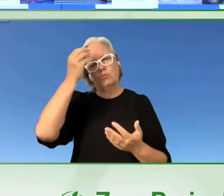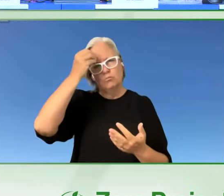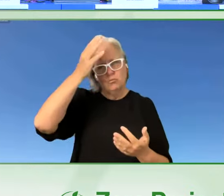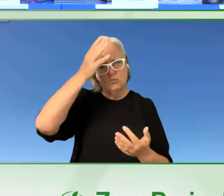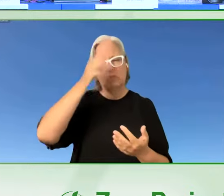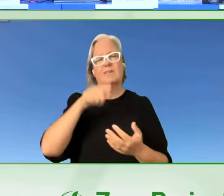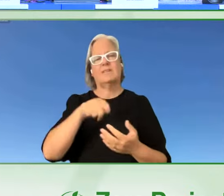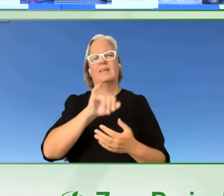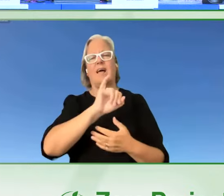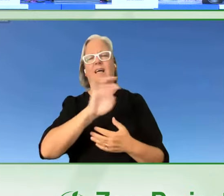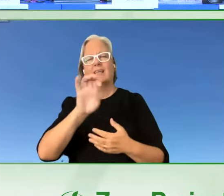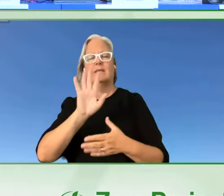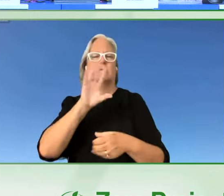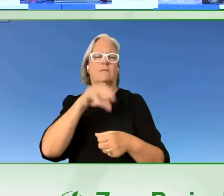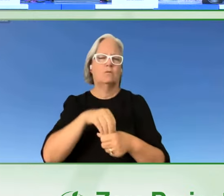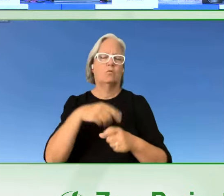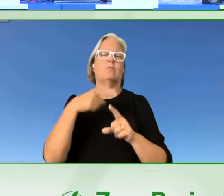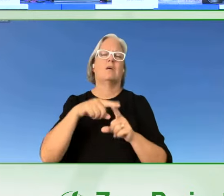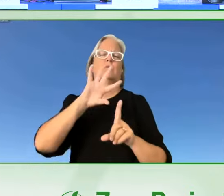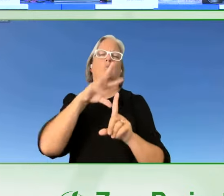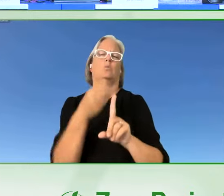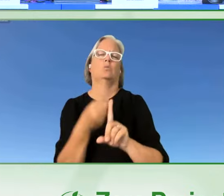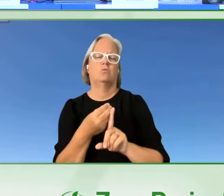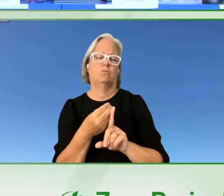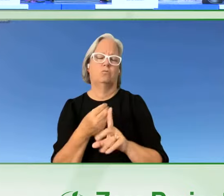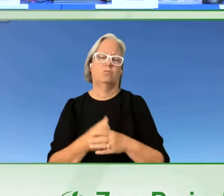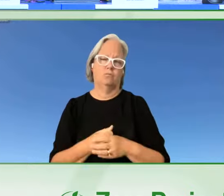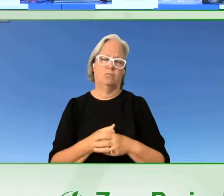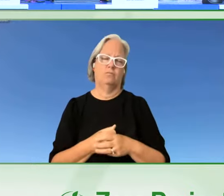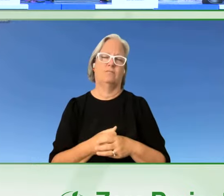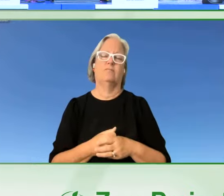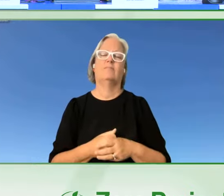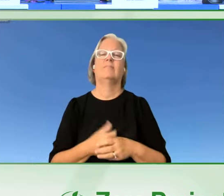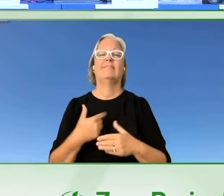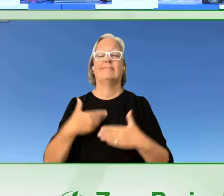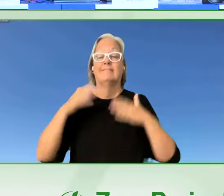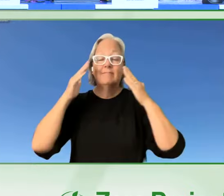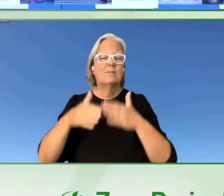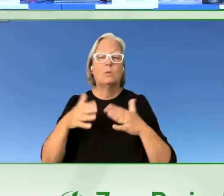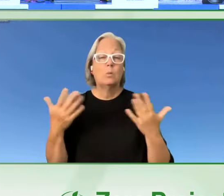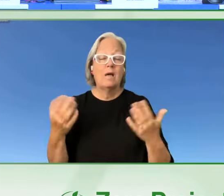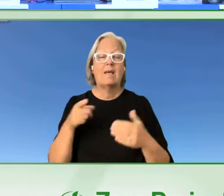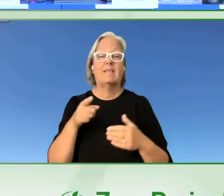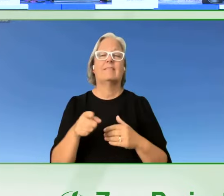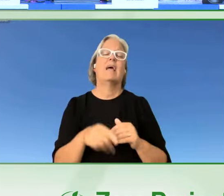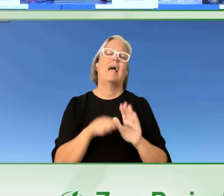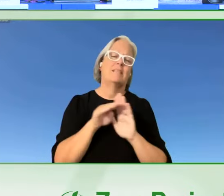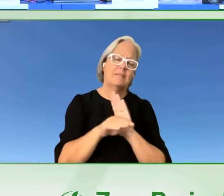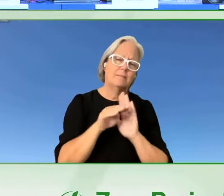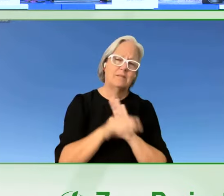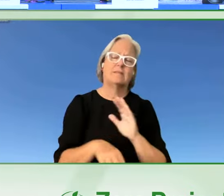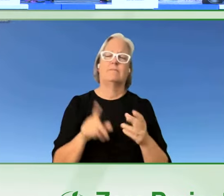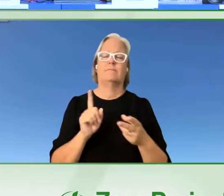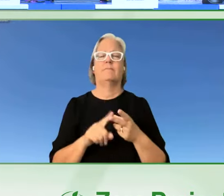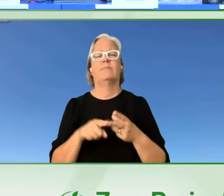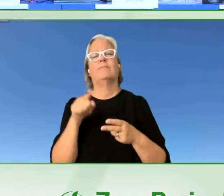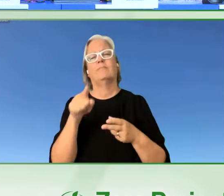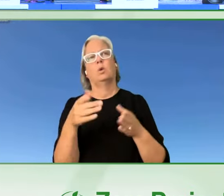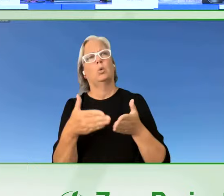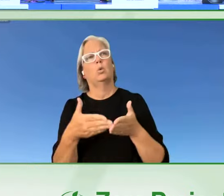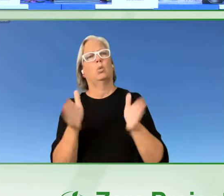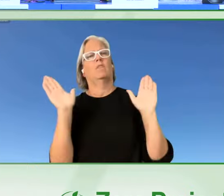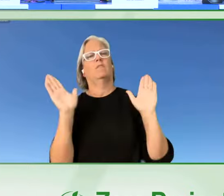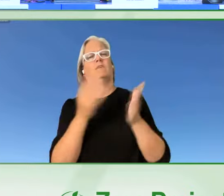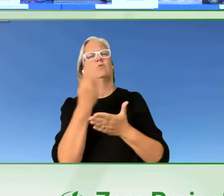It is two parts, when we think about systemic change, it is two parts.